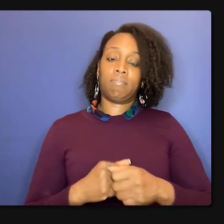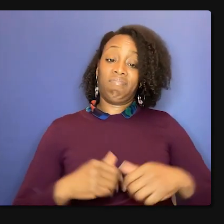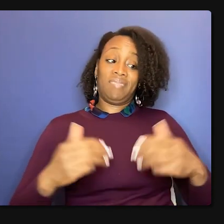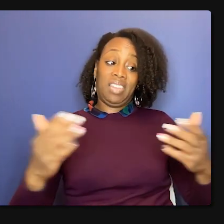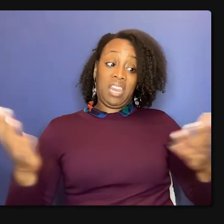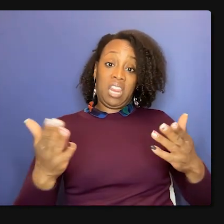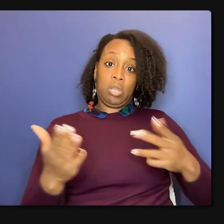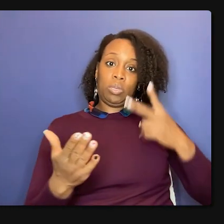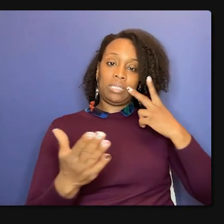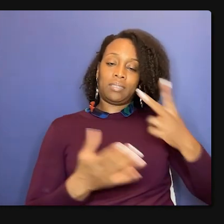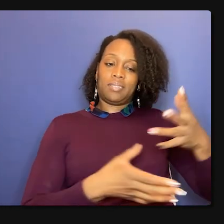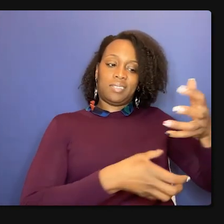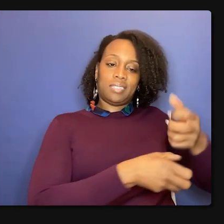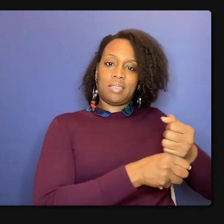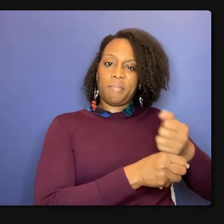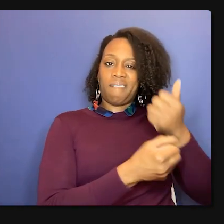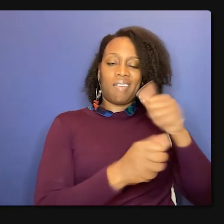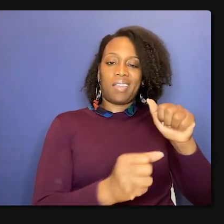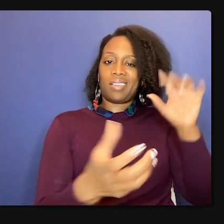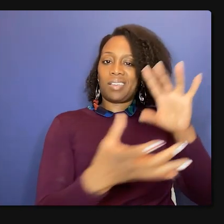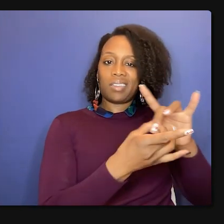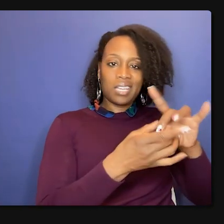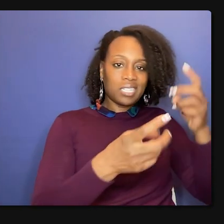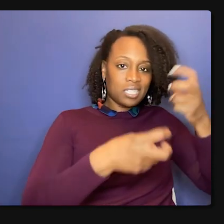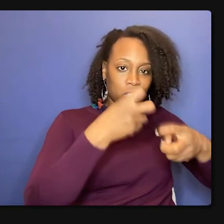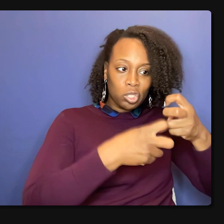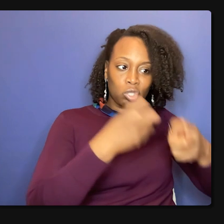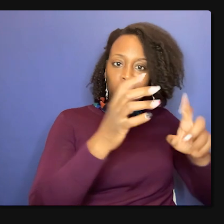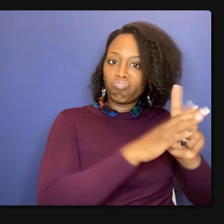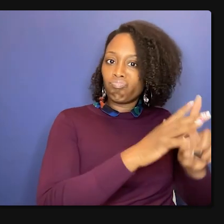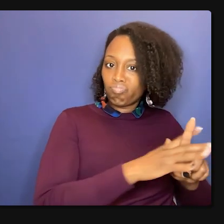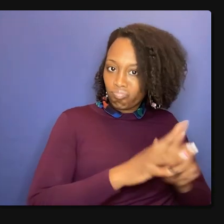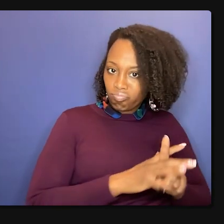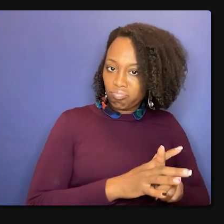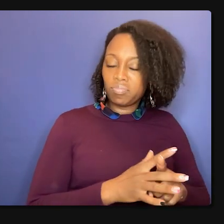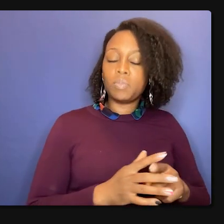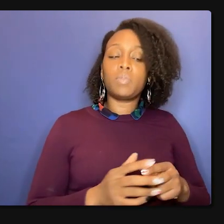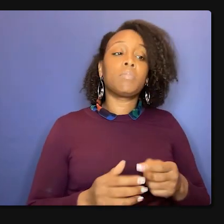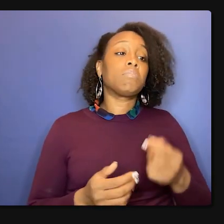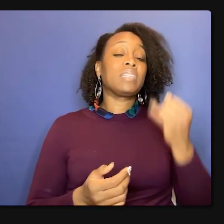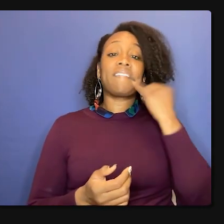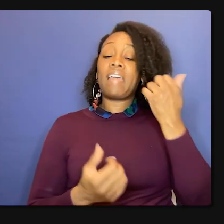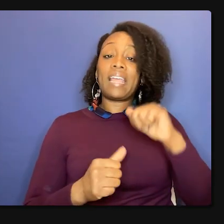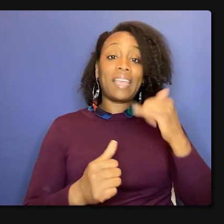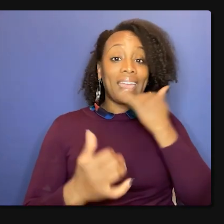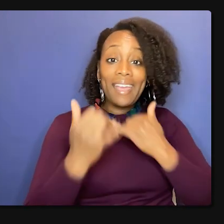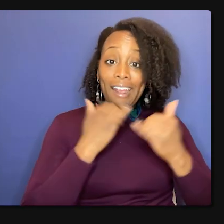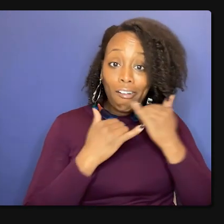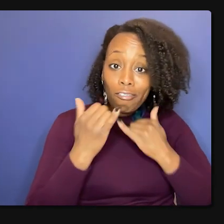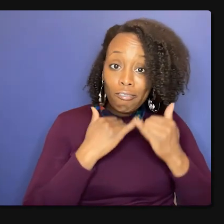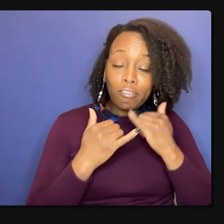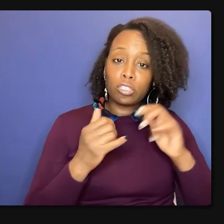Here, you can see a summary of any connection issues you may have. If you had any errors,